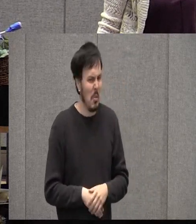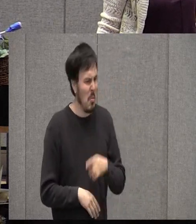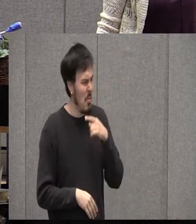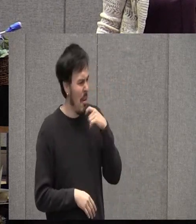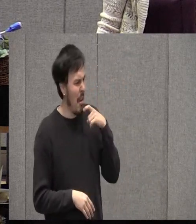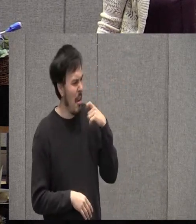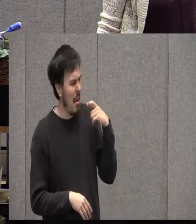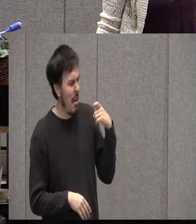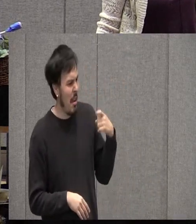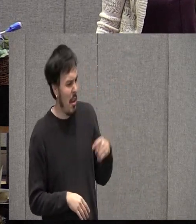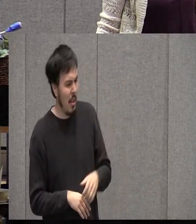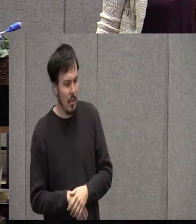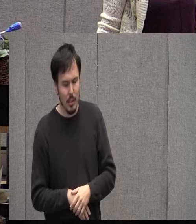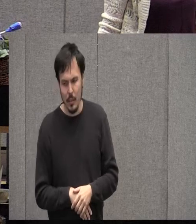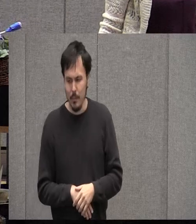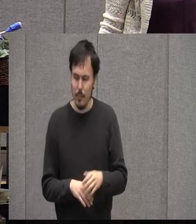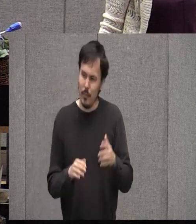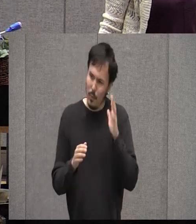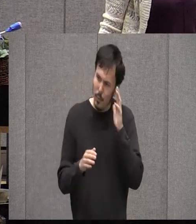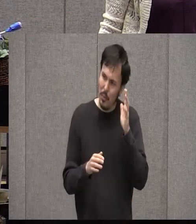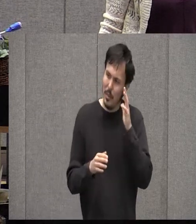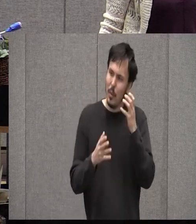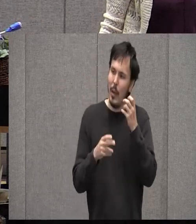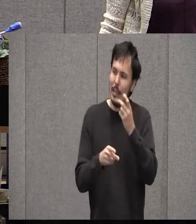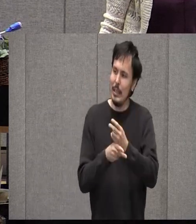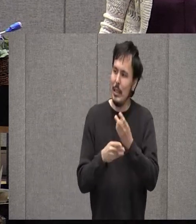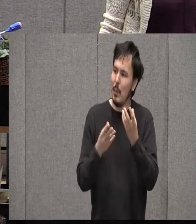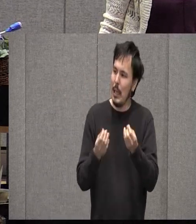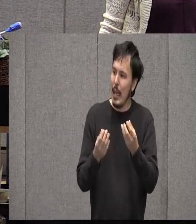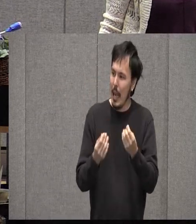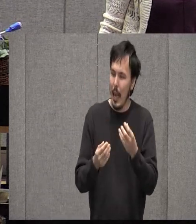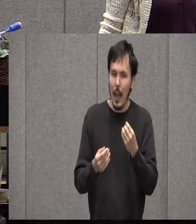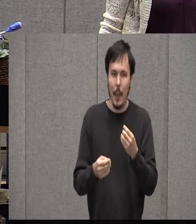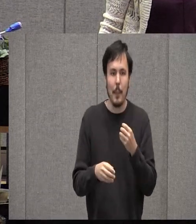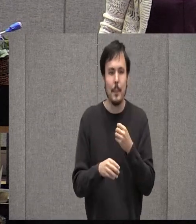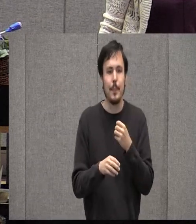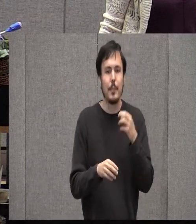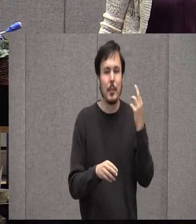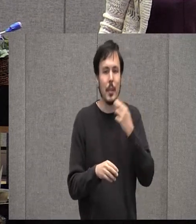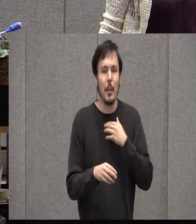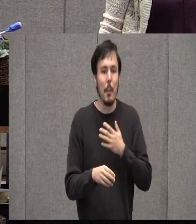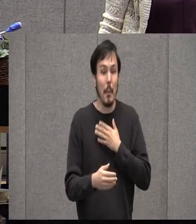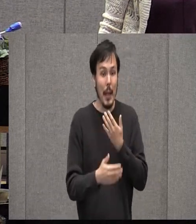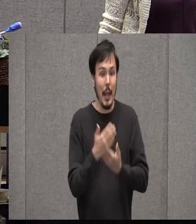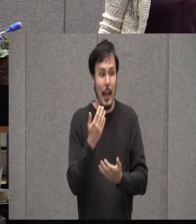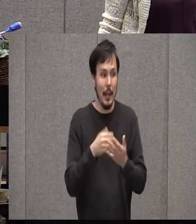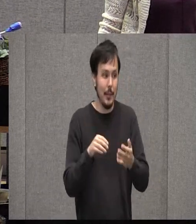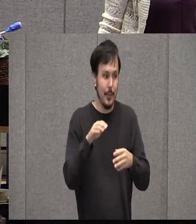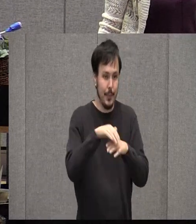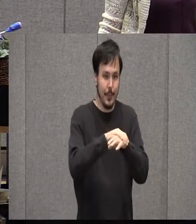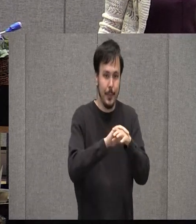You wanna kinda keep it damp and something I do is I sort of make my hands a little damper. - Put a little water on them.